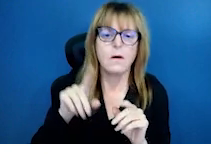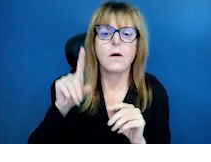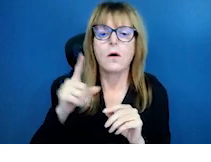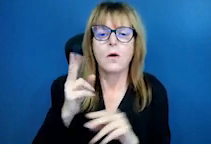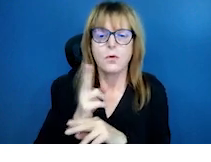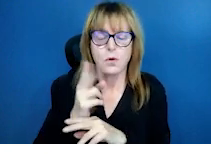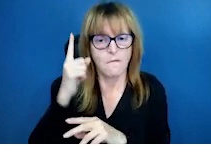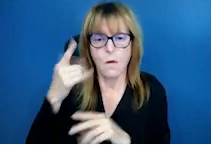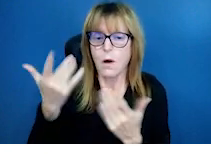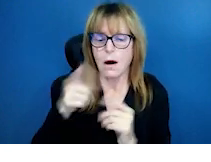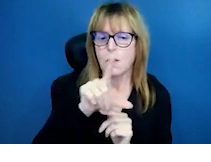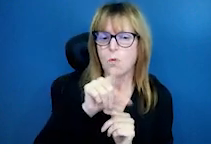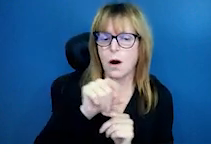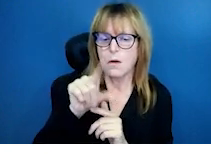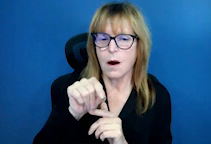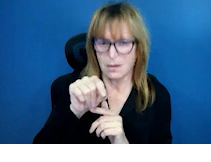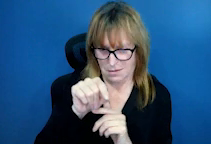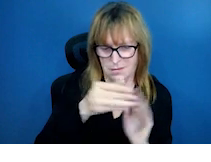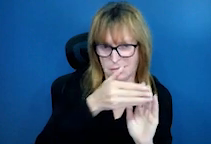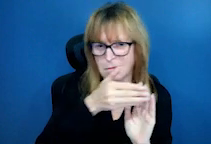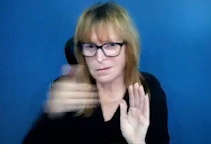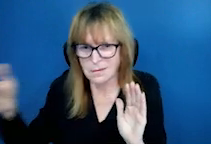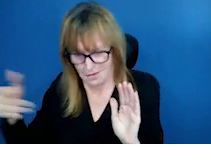It's only a counter used to apply for the CVITP Grant.